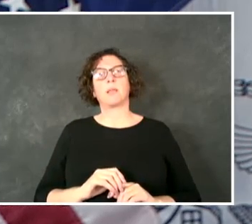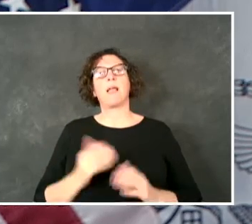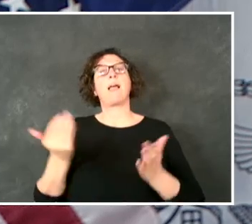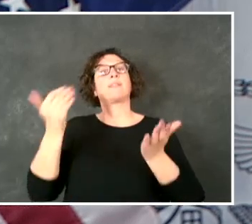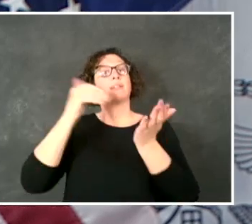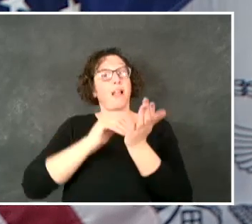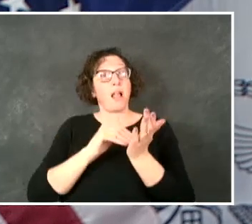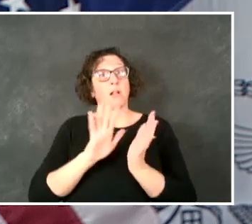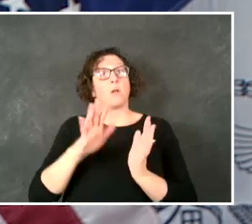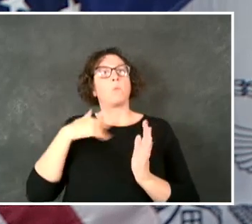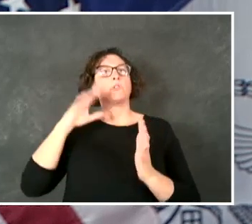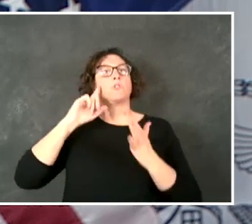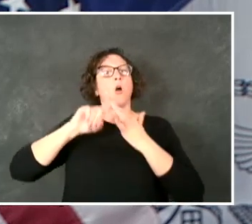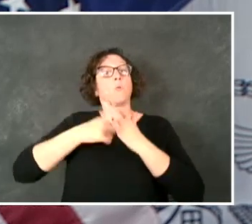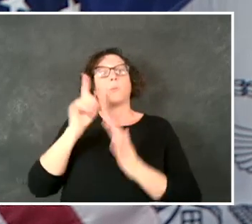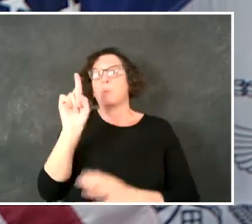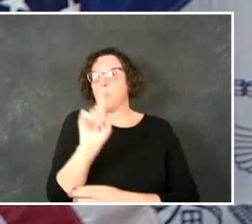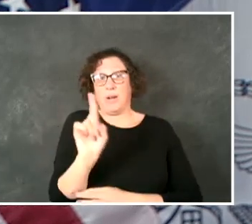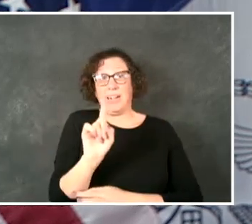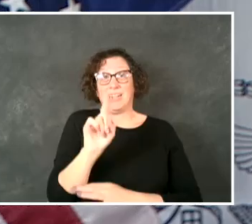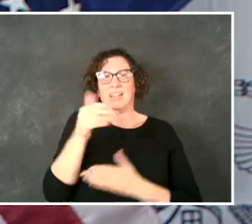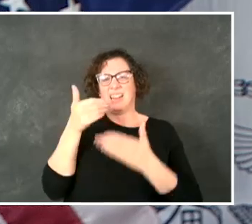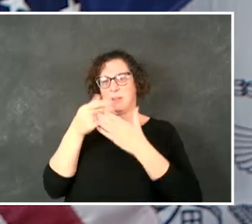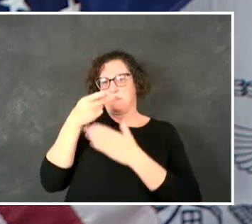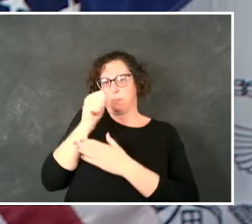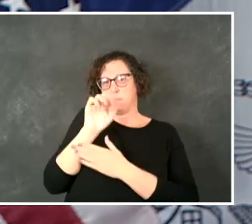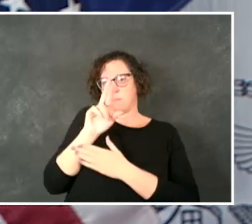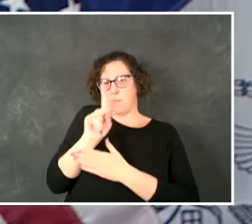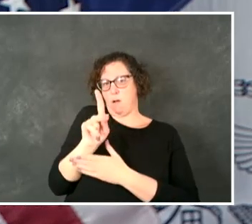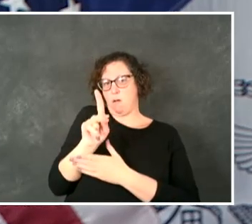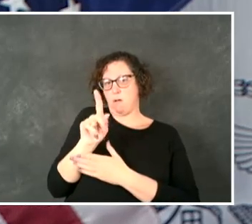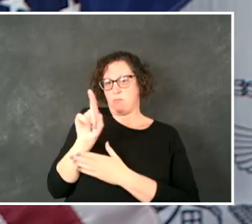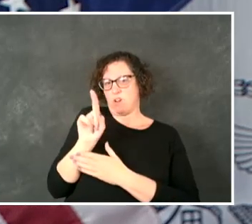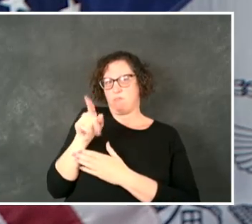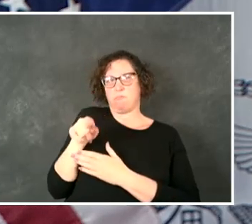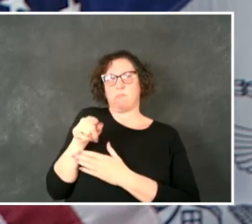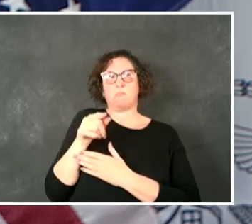TO SARTT WHERE WE ITHNITK WLLI BE HET MOST ACTIVITY AND BUILD FROM